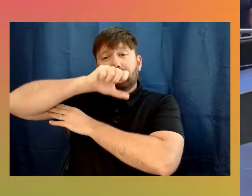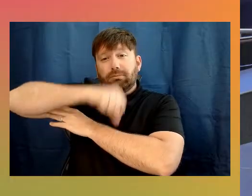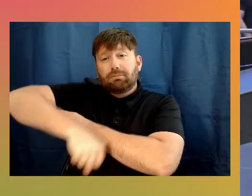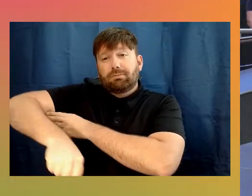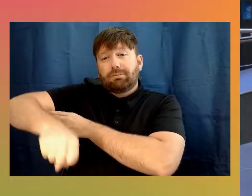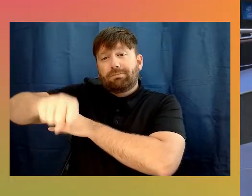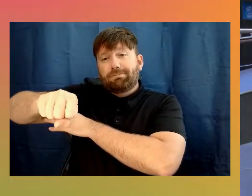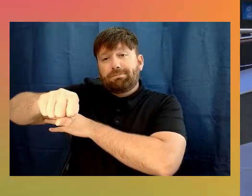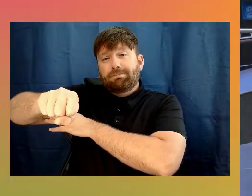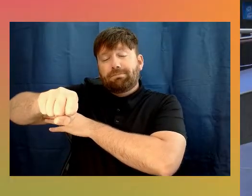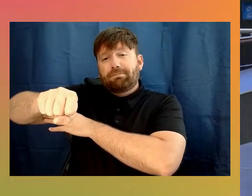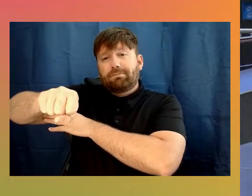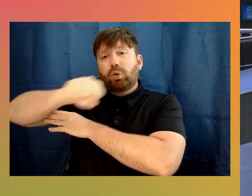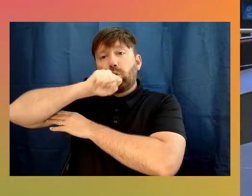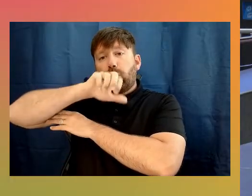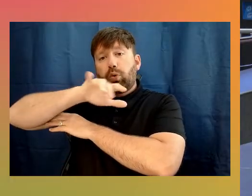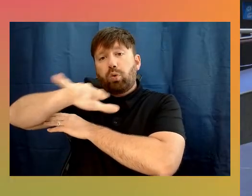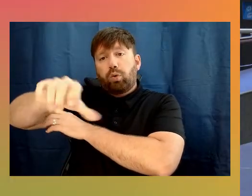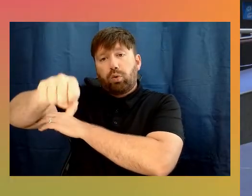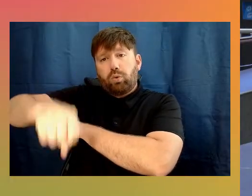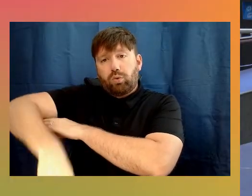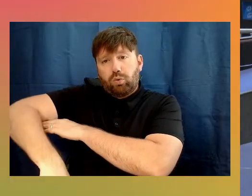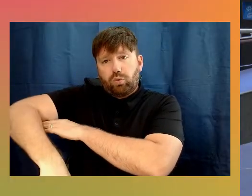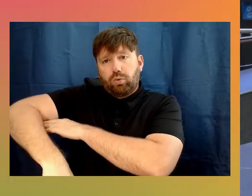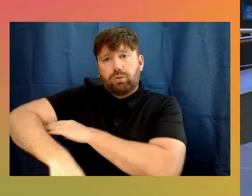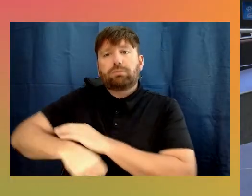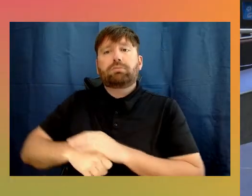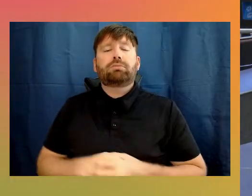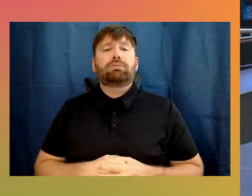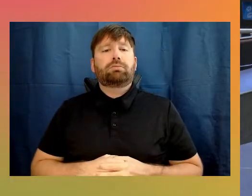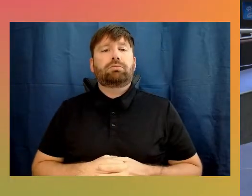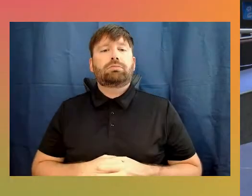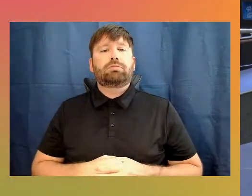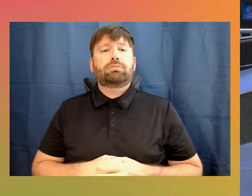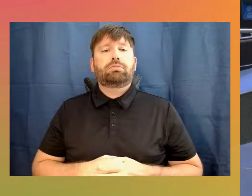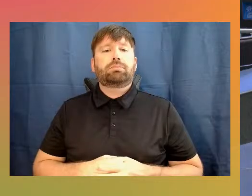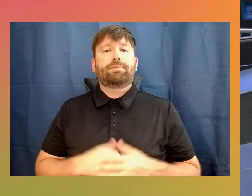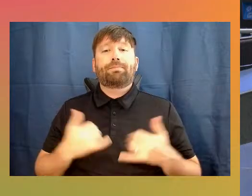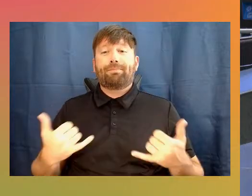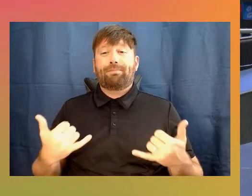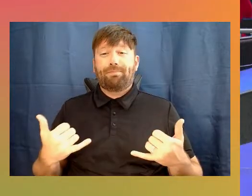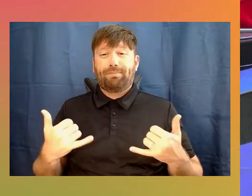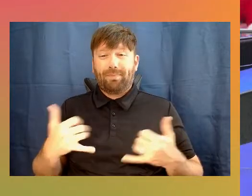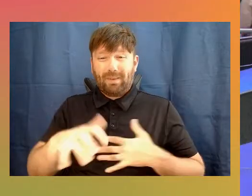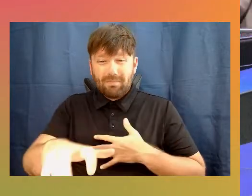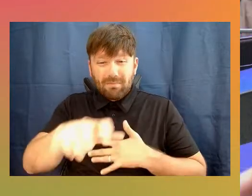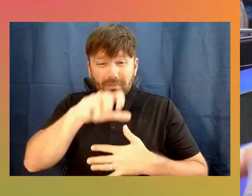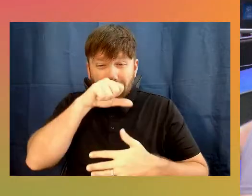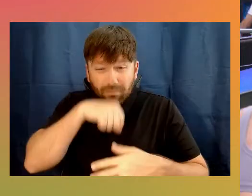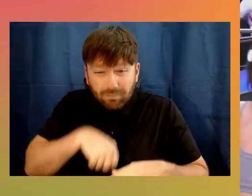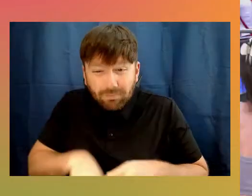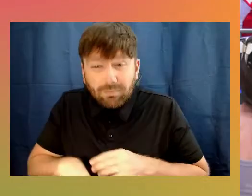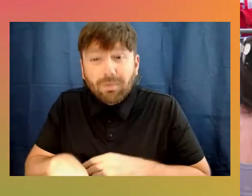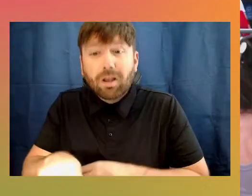EXHALE FOLD DOWN. INHALE, FLAT BACK LENGTHEN.